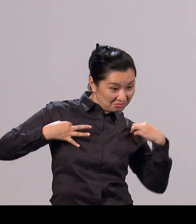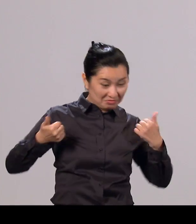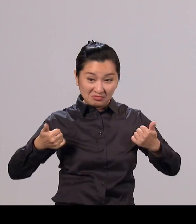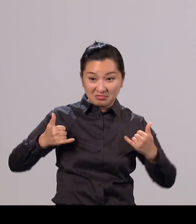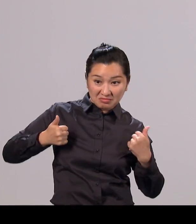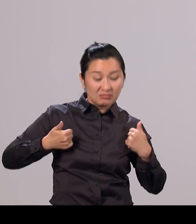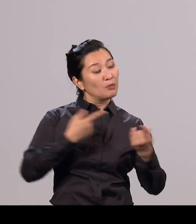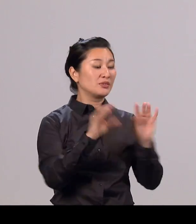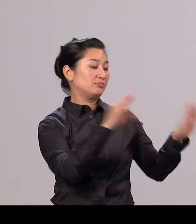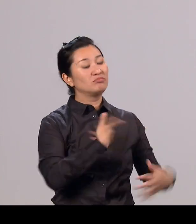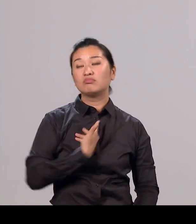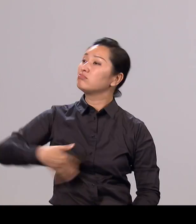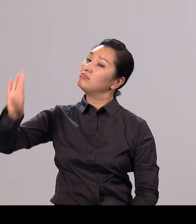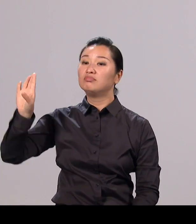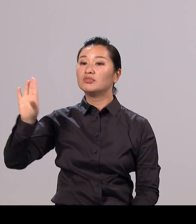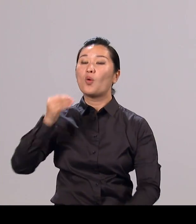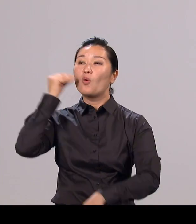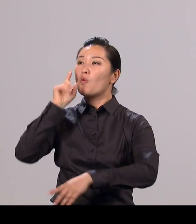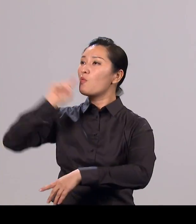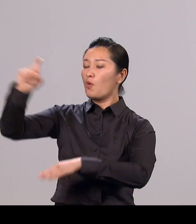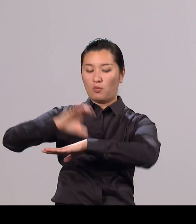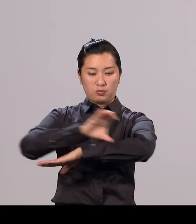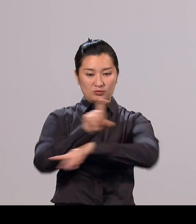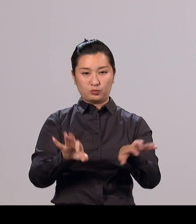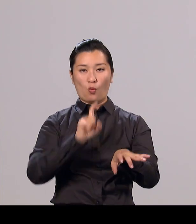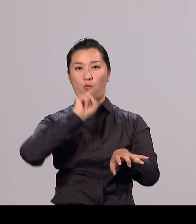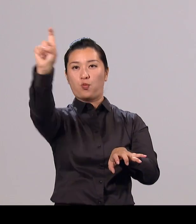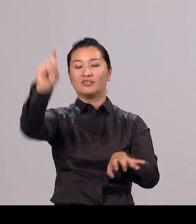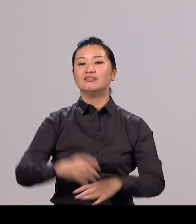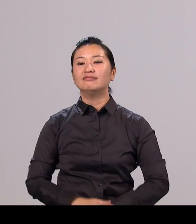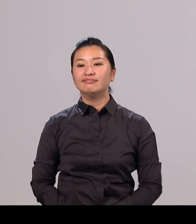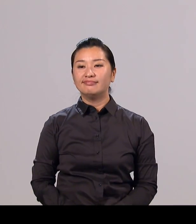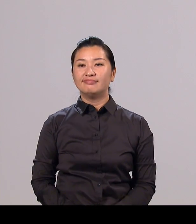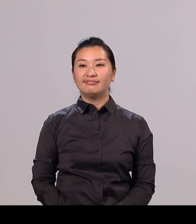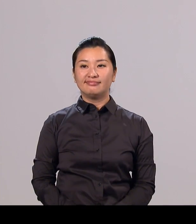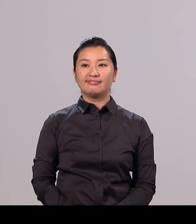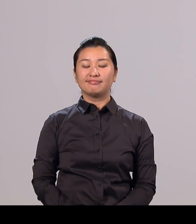The retail business is very big in Singapore, 125,000 workers, 16,000 companies.